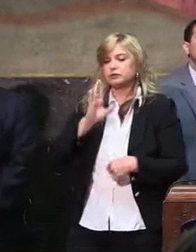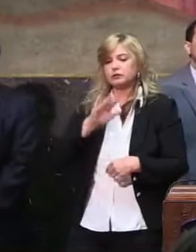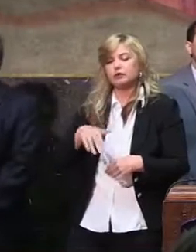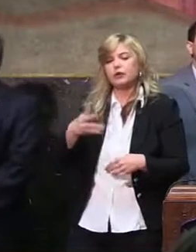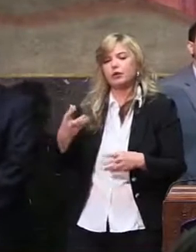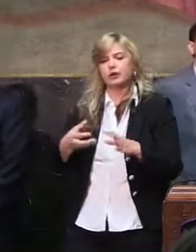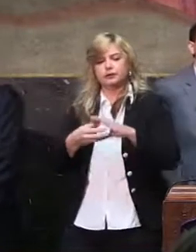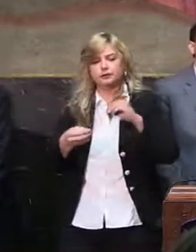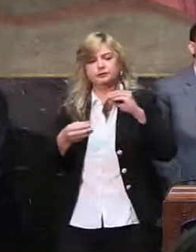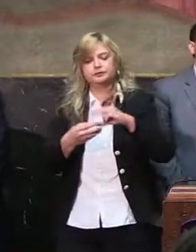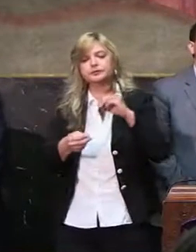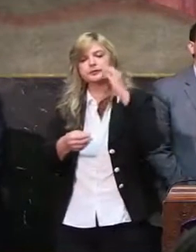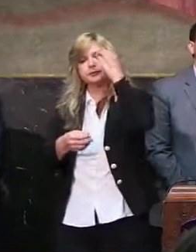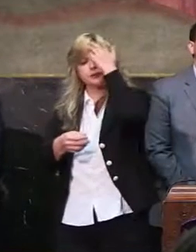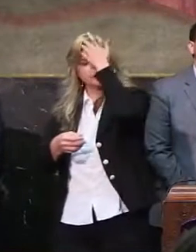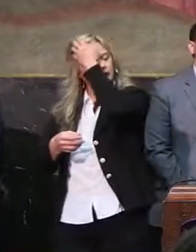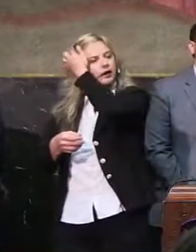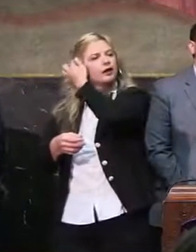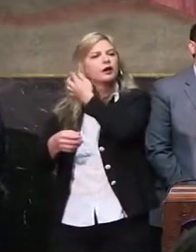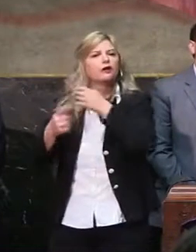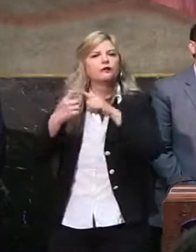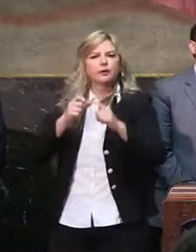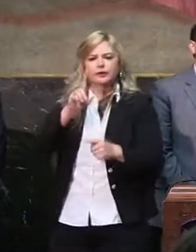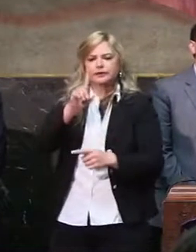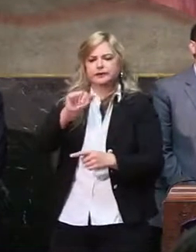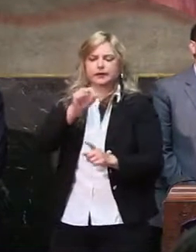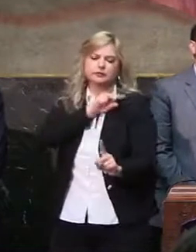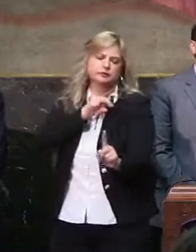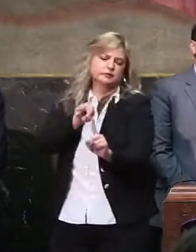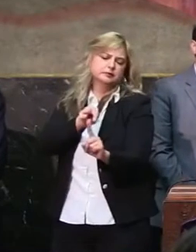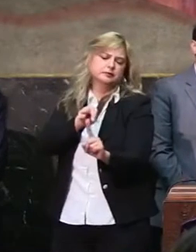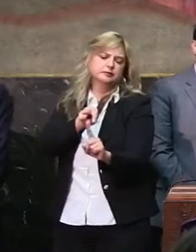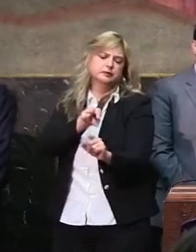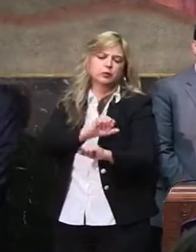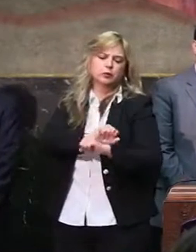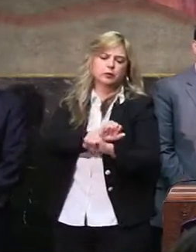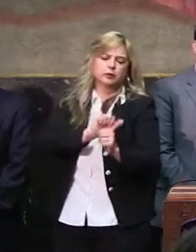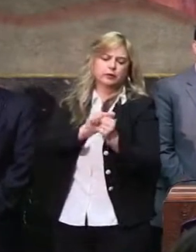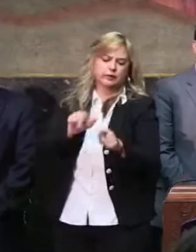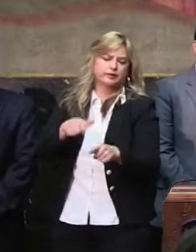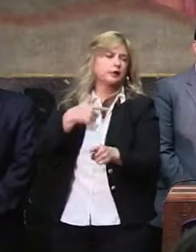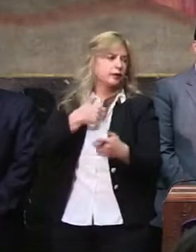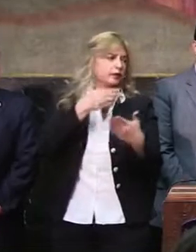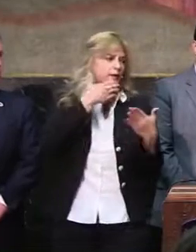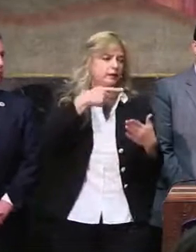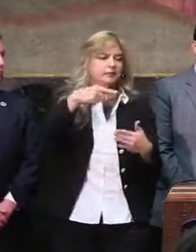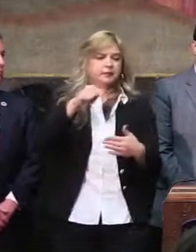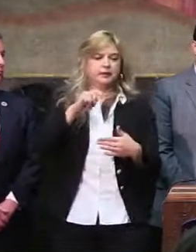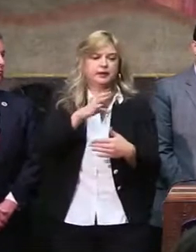this and you know on a DA standpoint and working with this and I want to thank Pete and the DA's, there's a part of